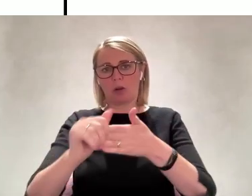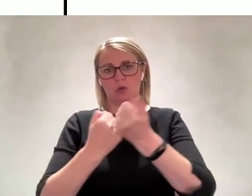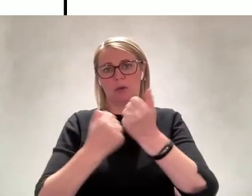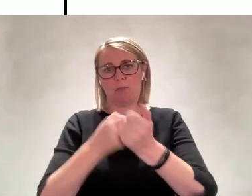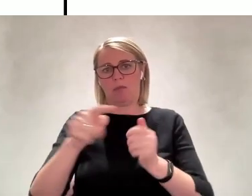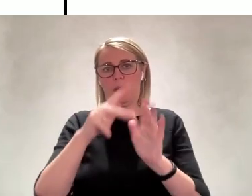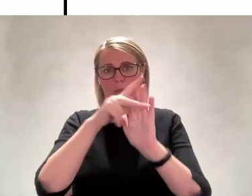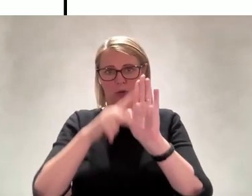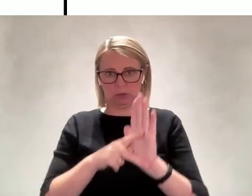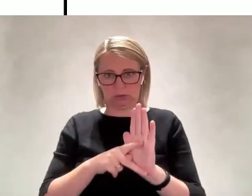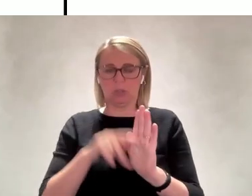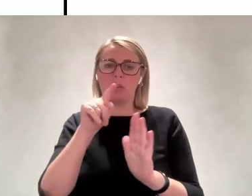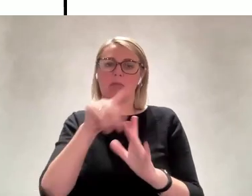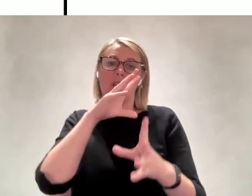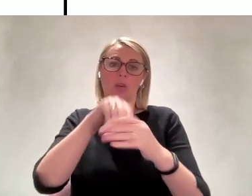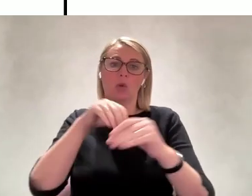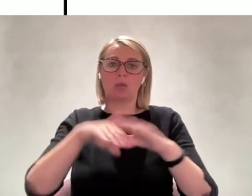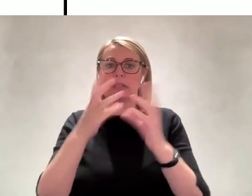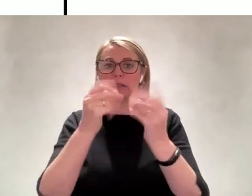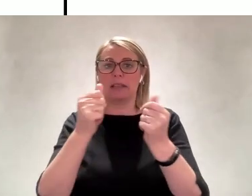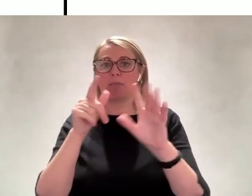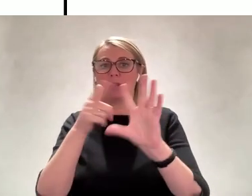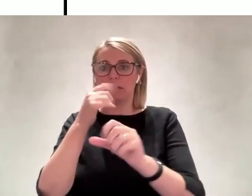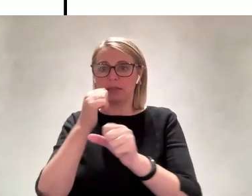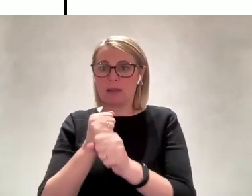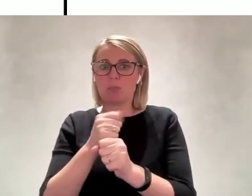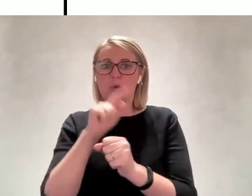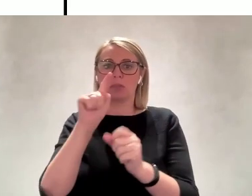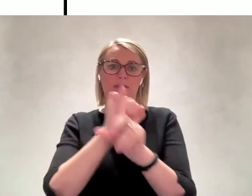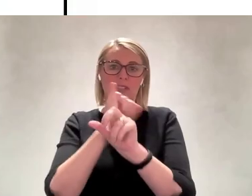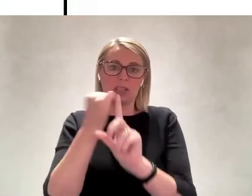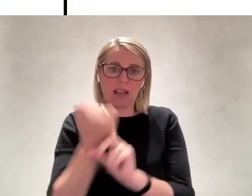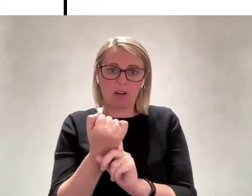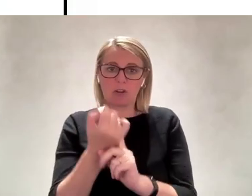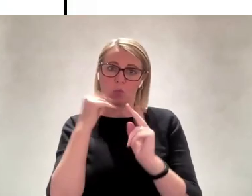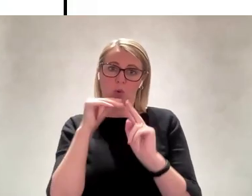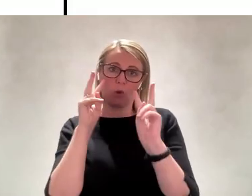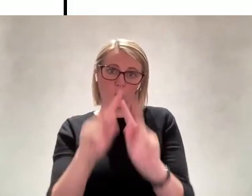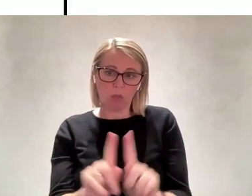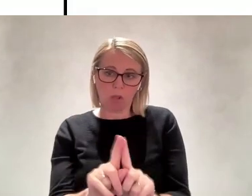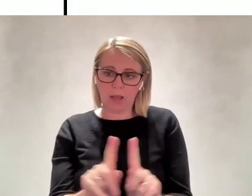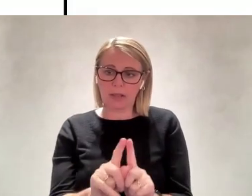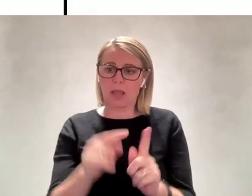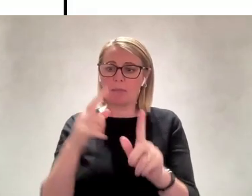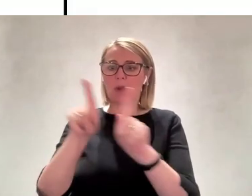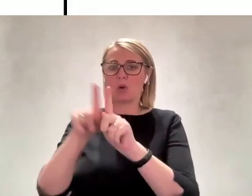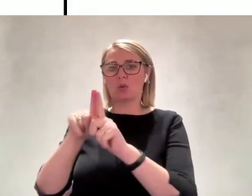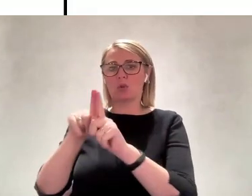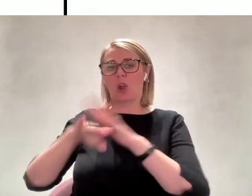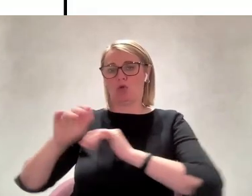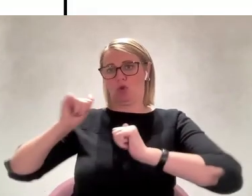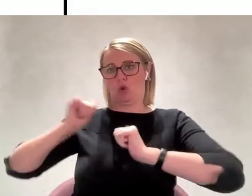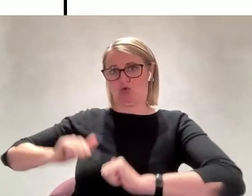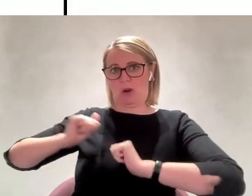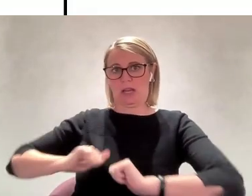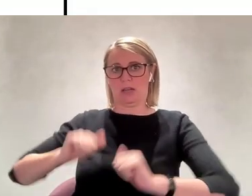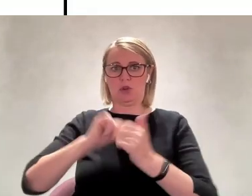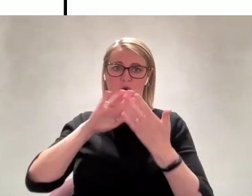the policy, which includes some example scenarios of what use looks like, as well as training modules to help